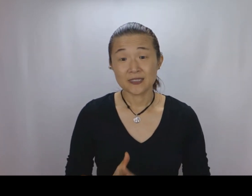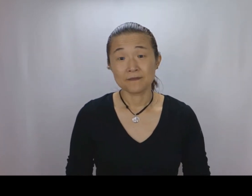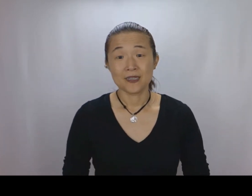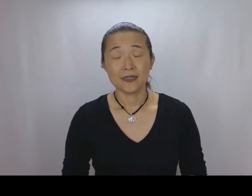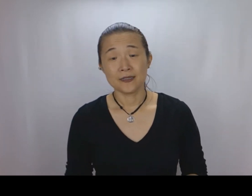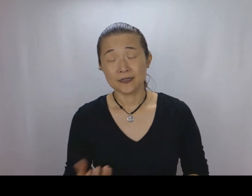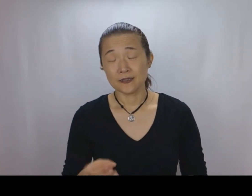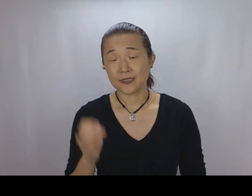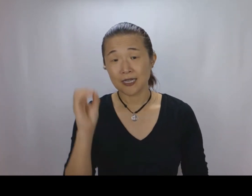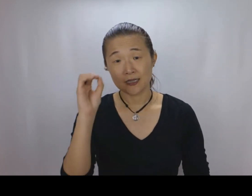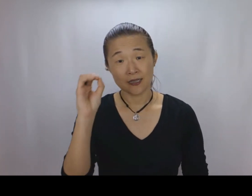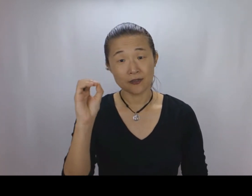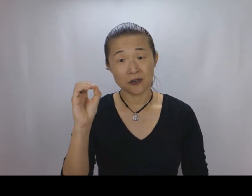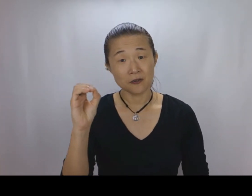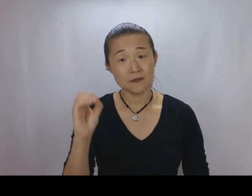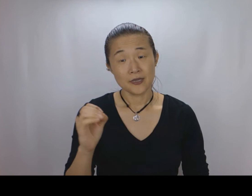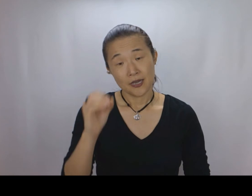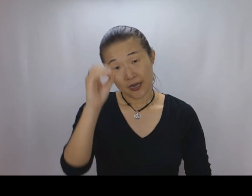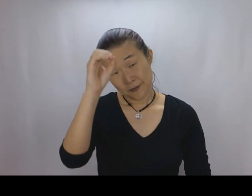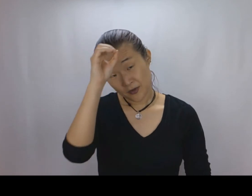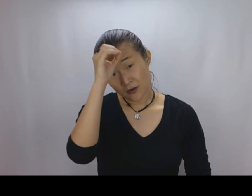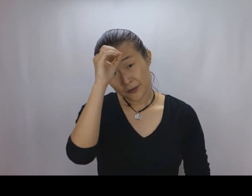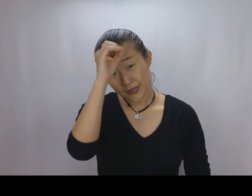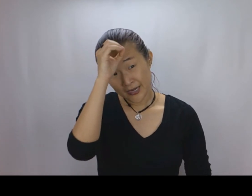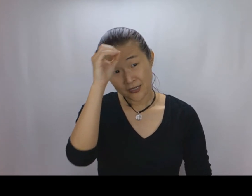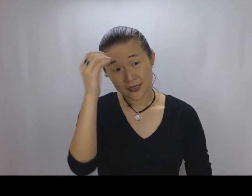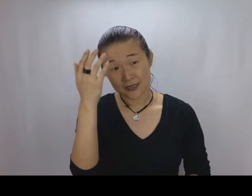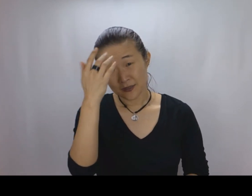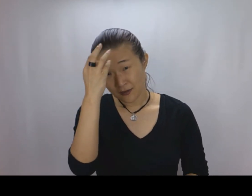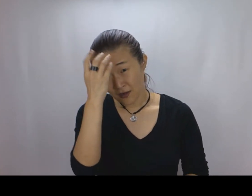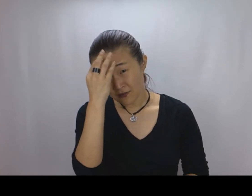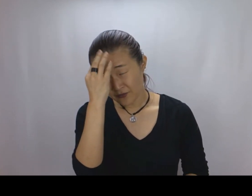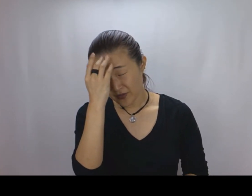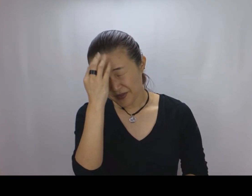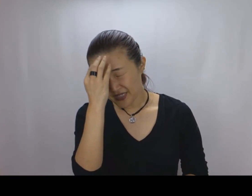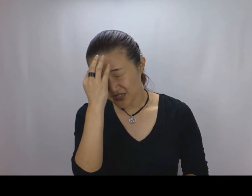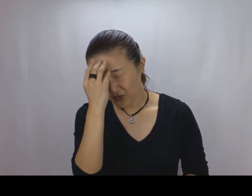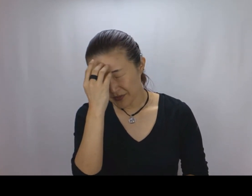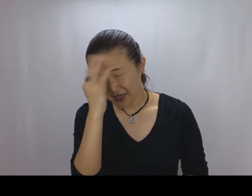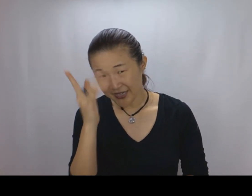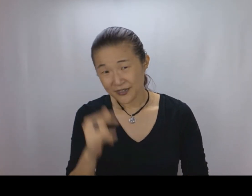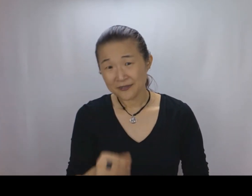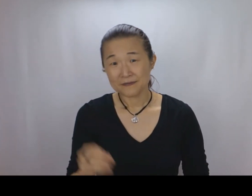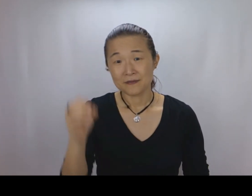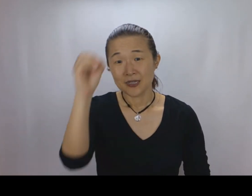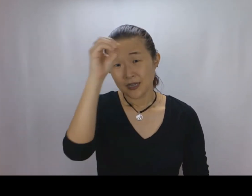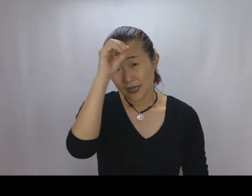And so you just take the letter "O" and put it over your head because you know, all opinions formulate here.